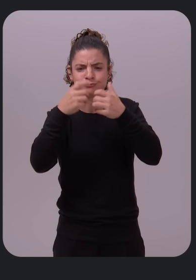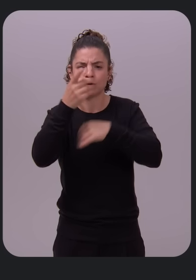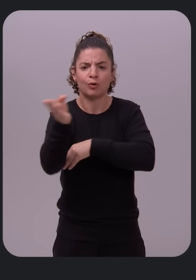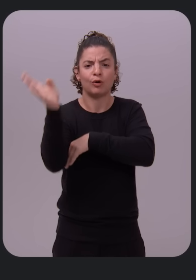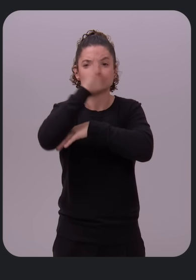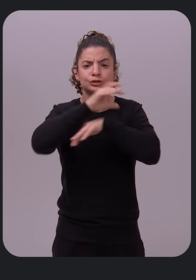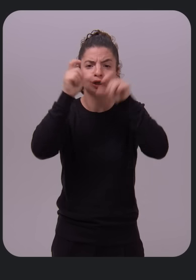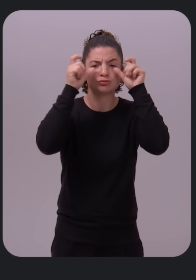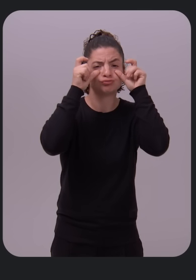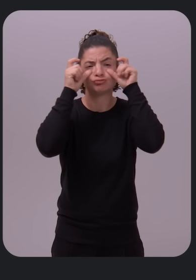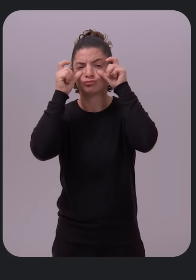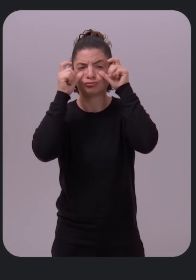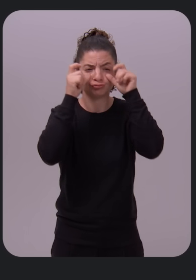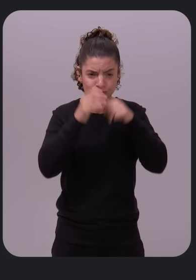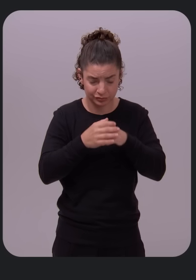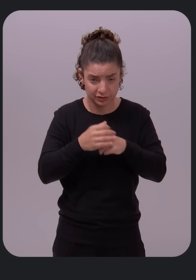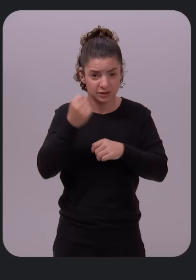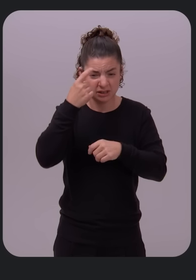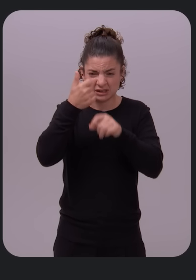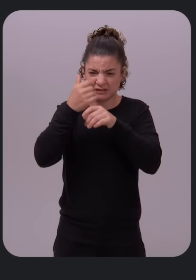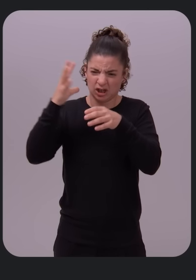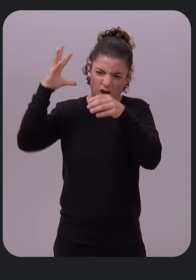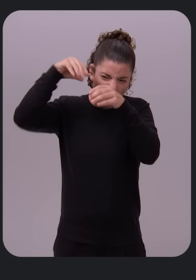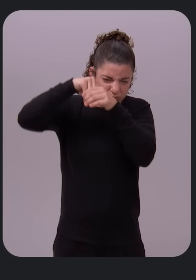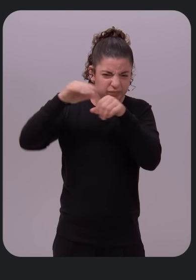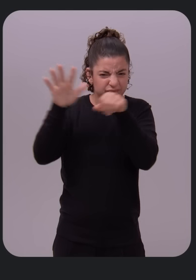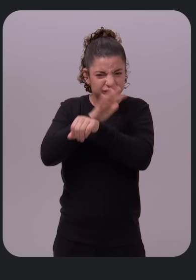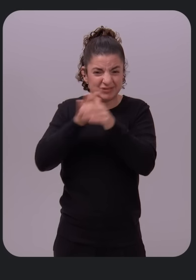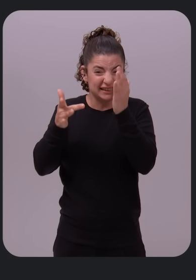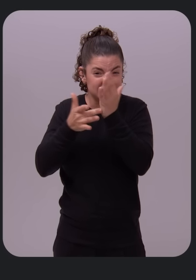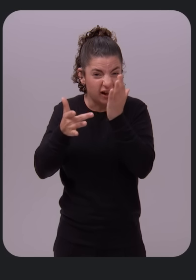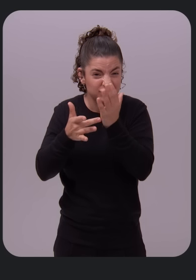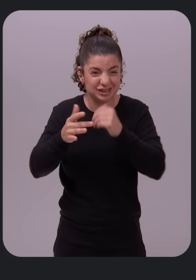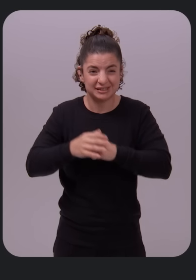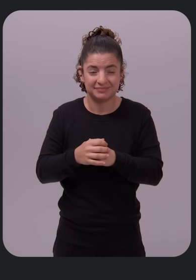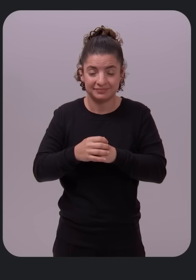for all-day wear, even though they're packed with technology.